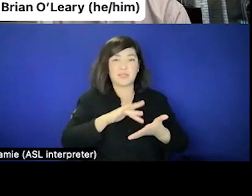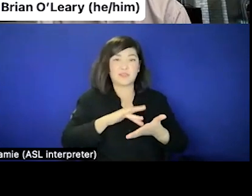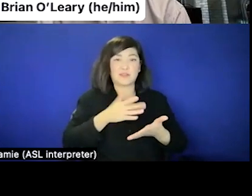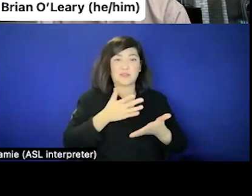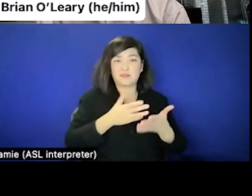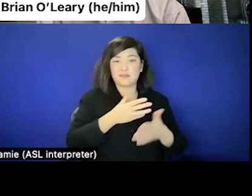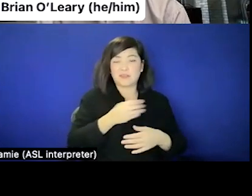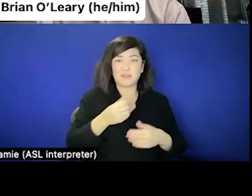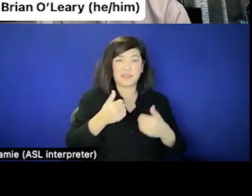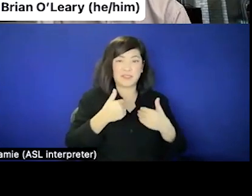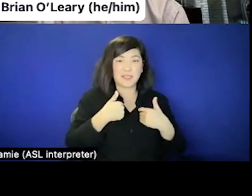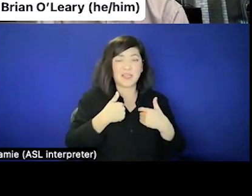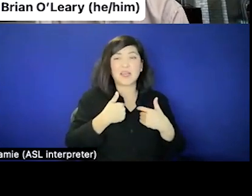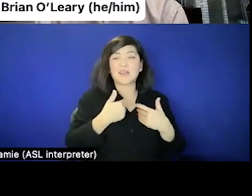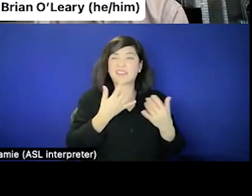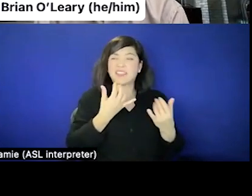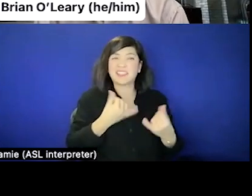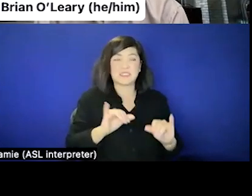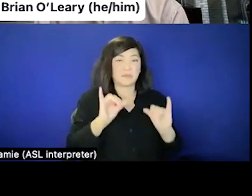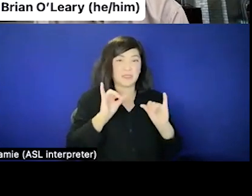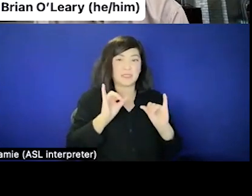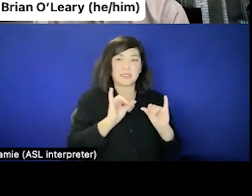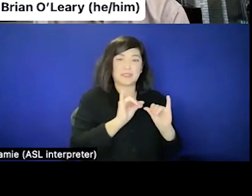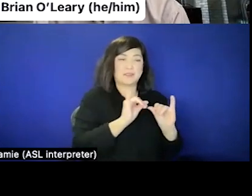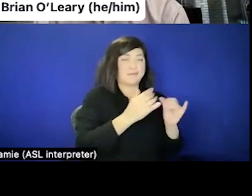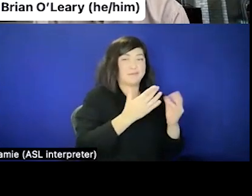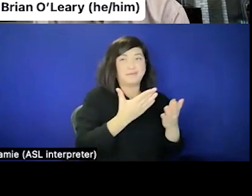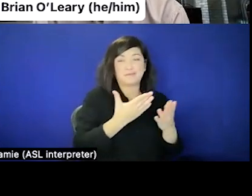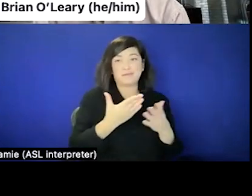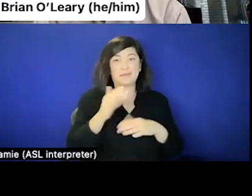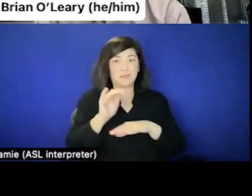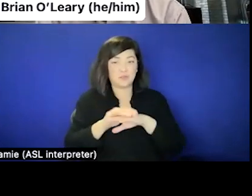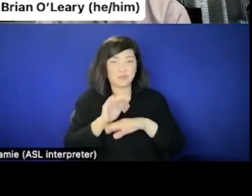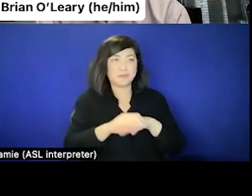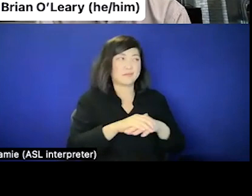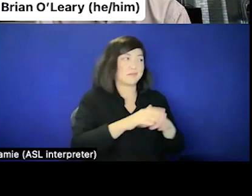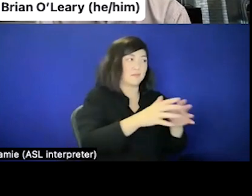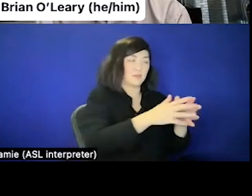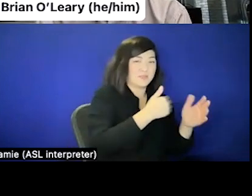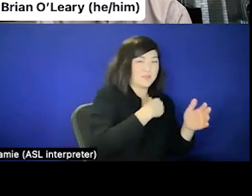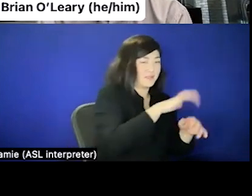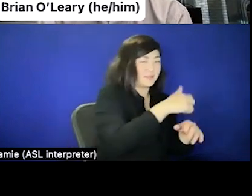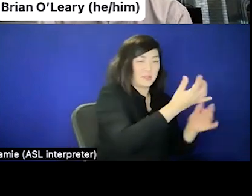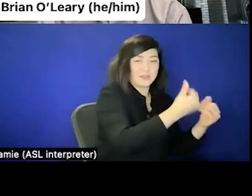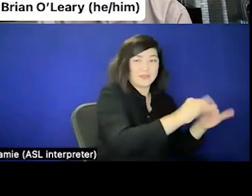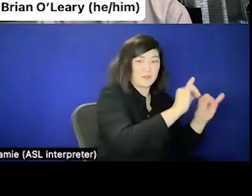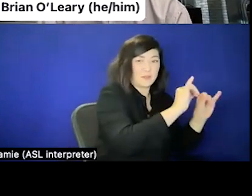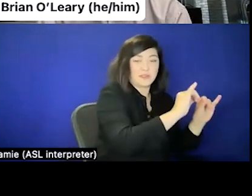Publishers Group in the U.S. market. There are others in Canada that do something similar that